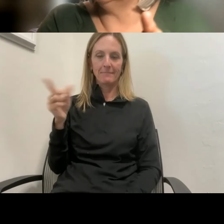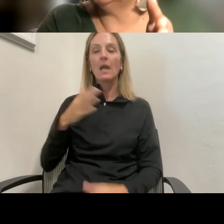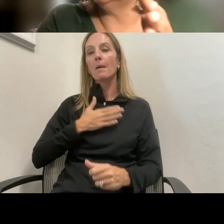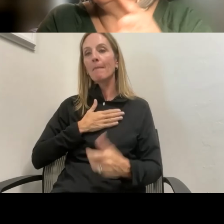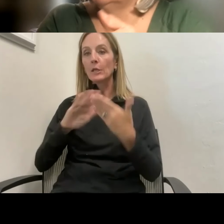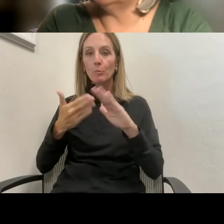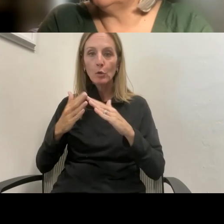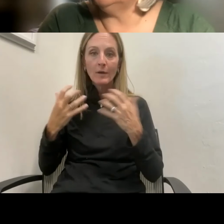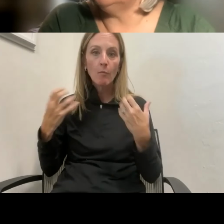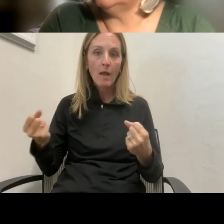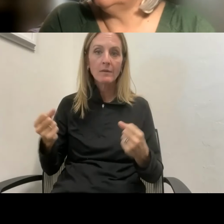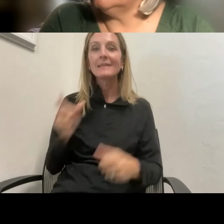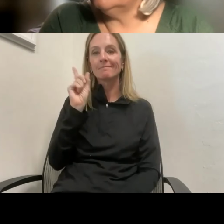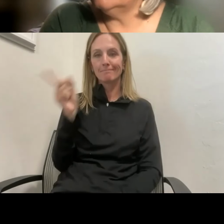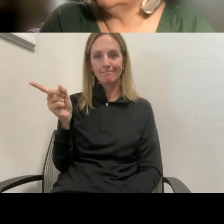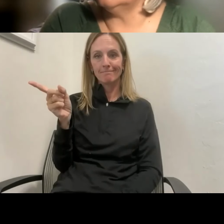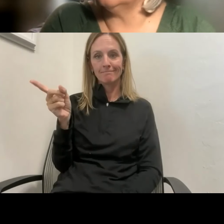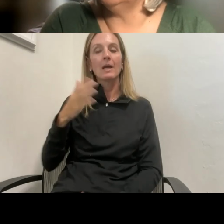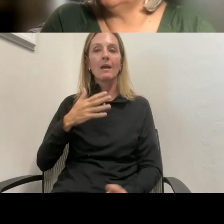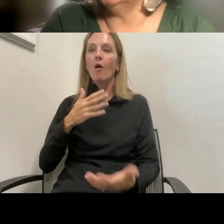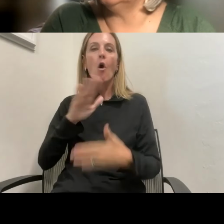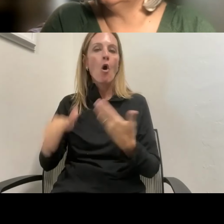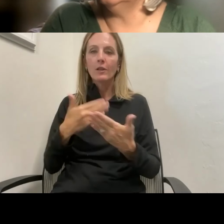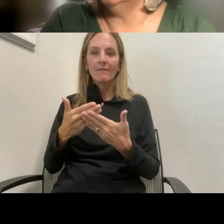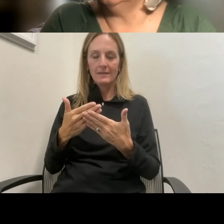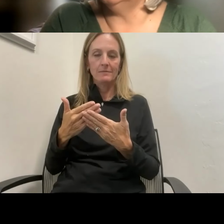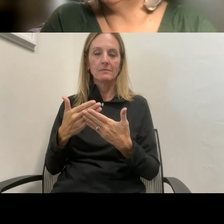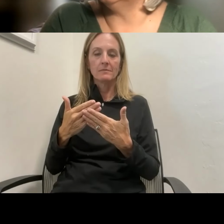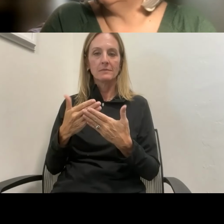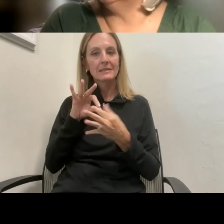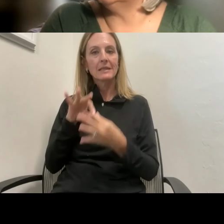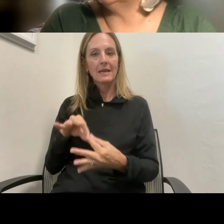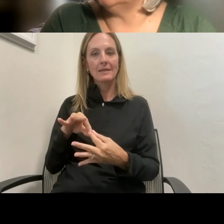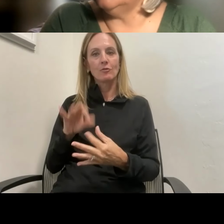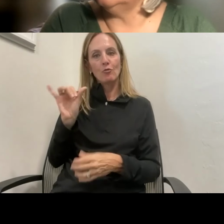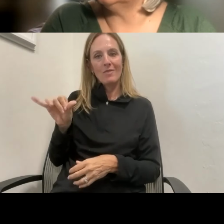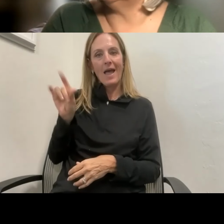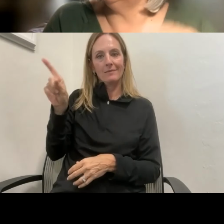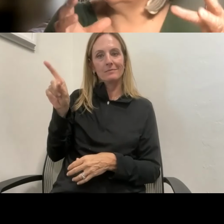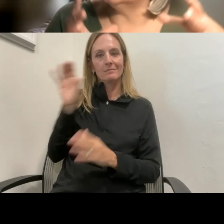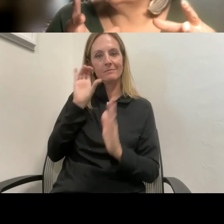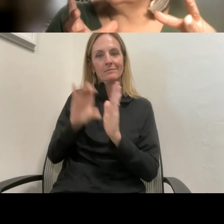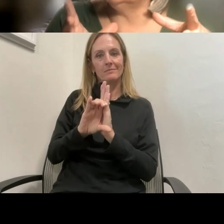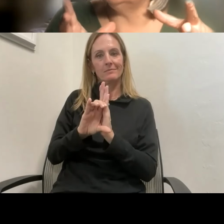we can see where we all fit in it's so important. It's not a this or that, it's a holistic